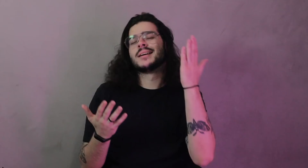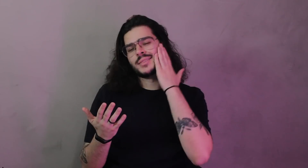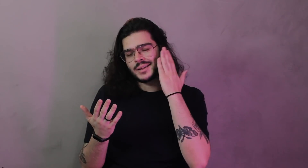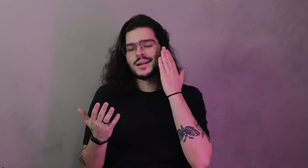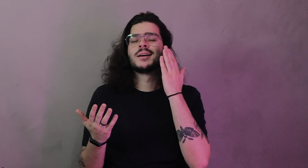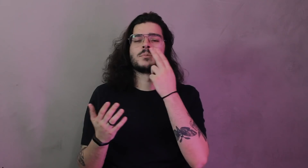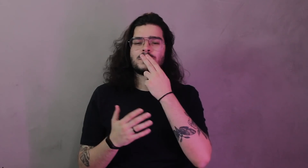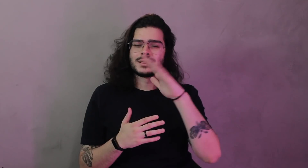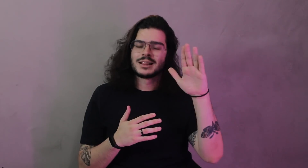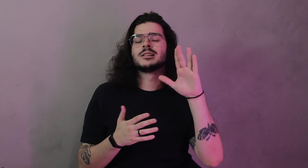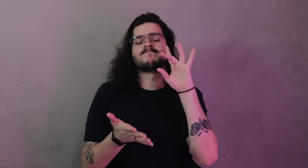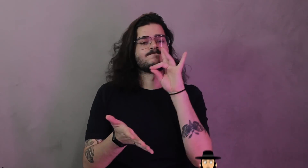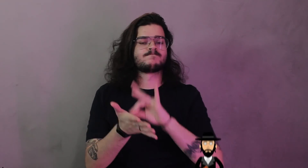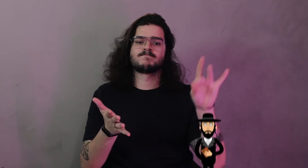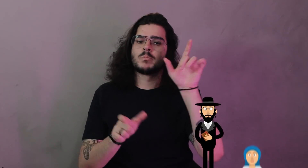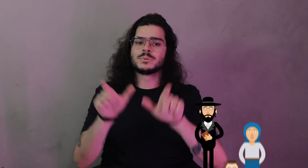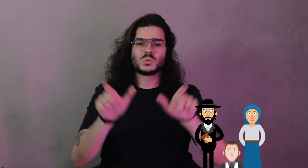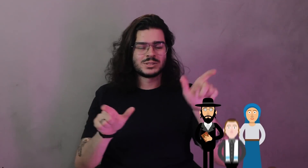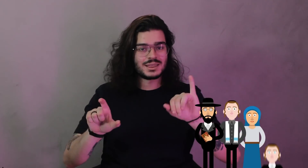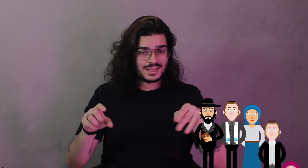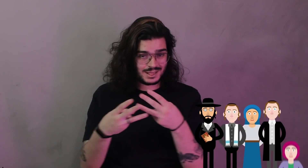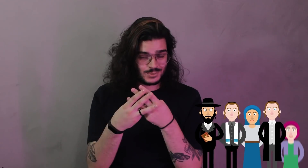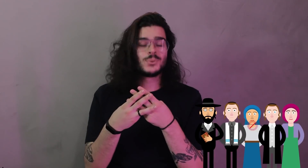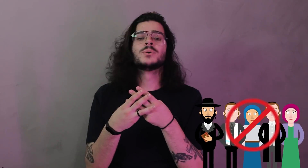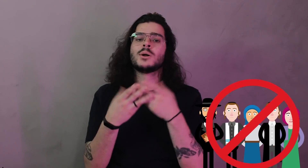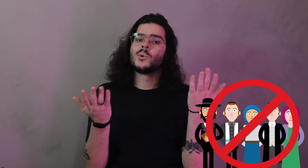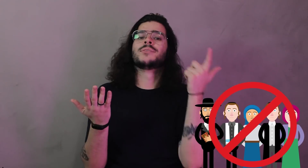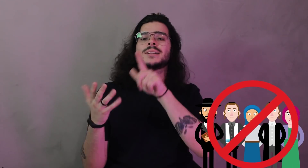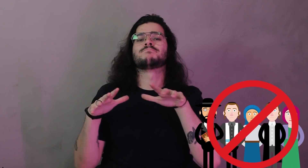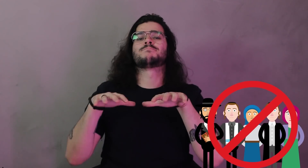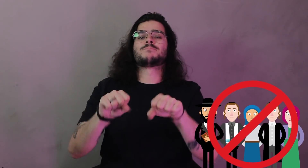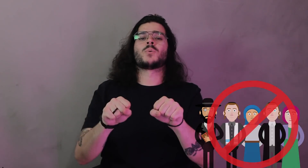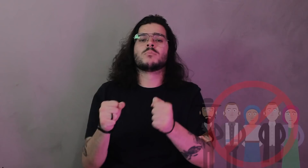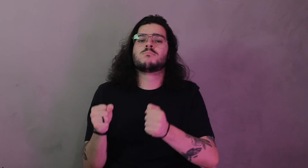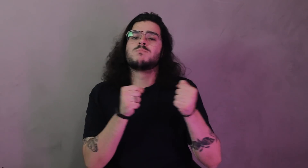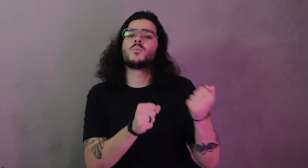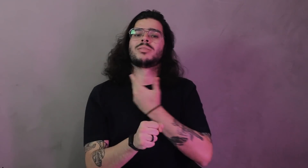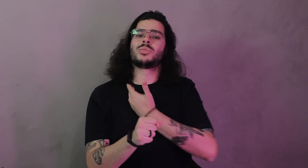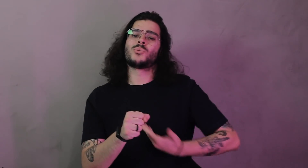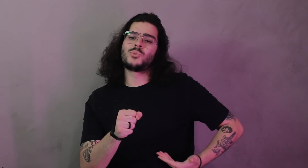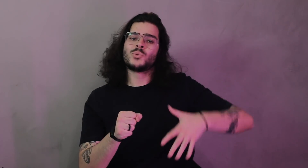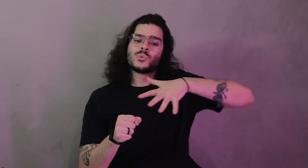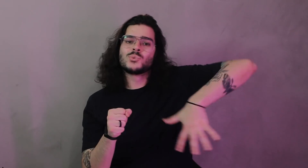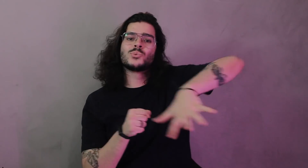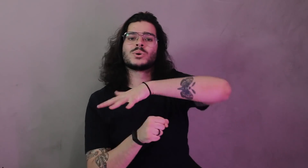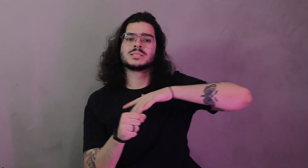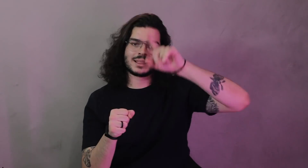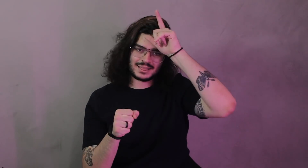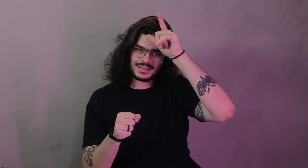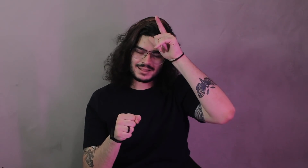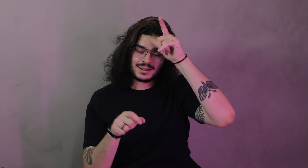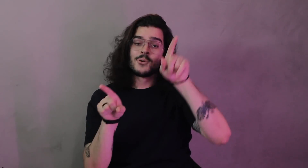As Hitler hated the Jews, he seized power in Germany